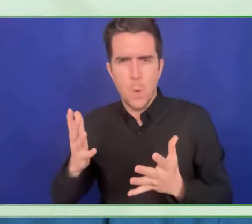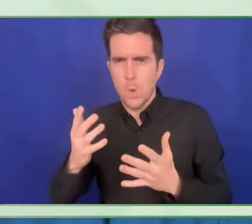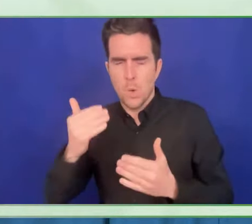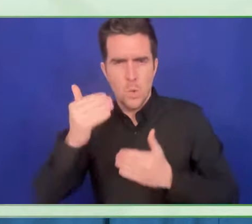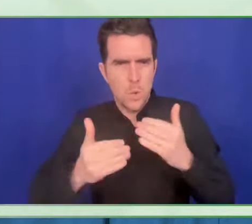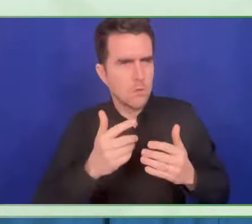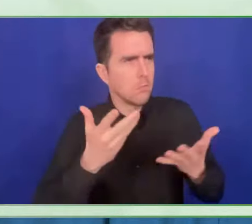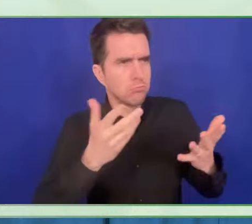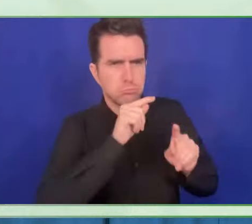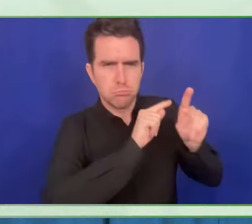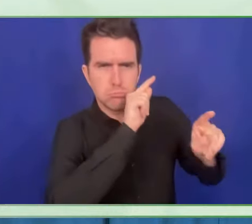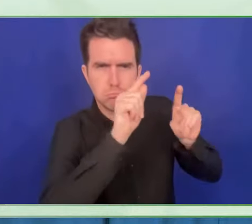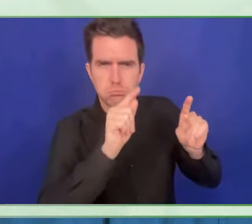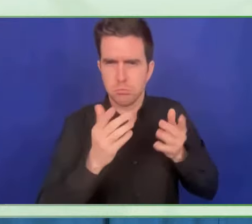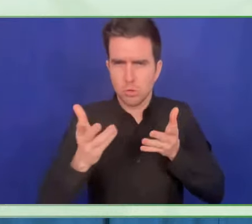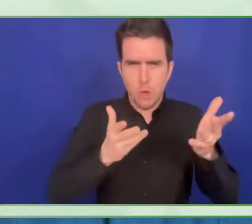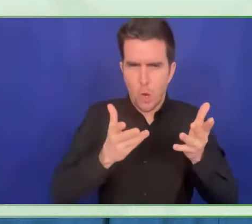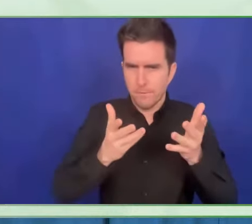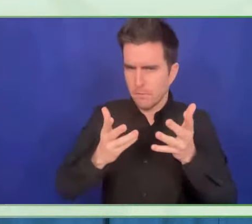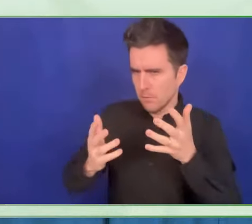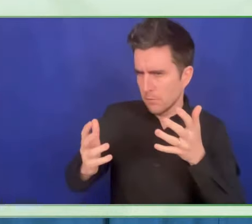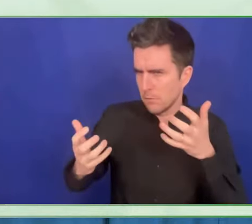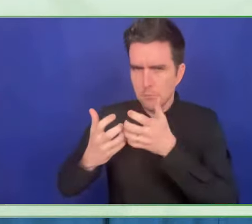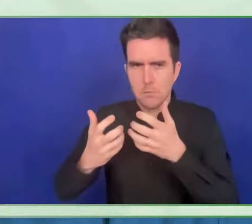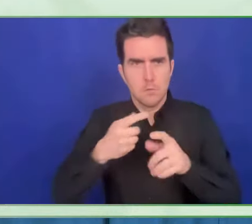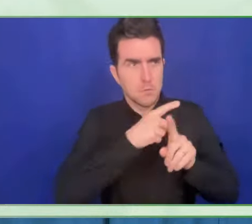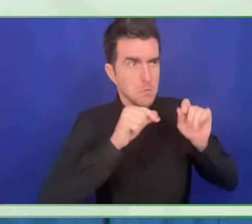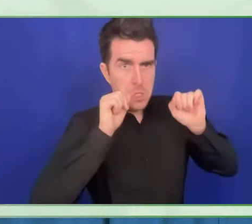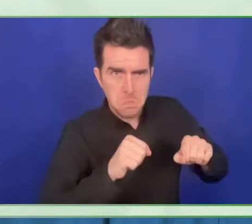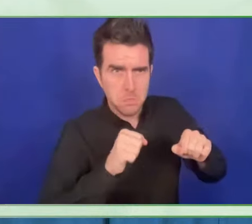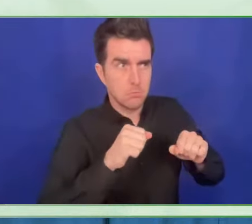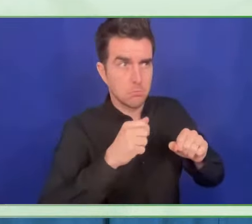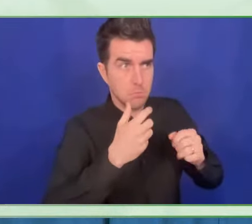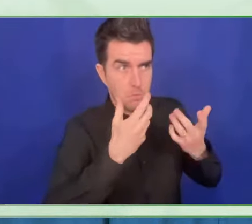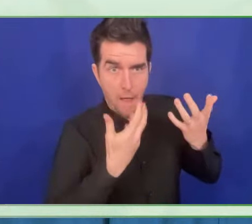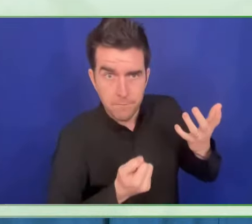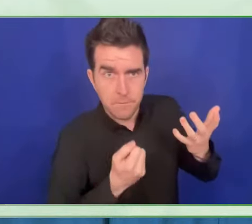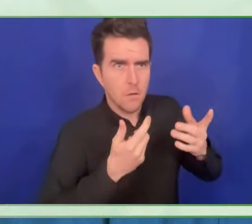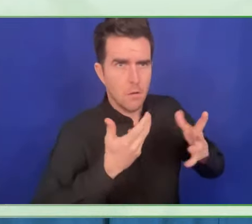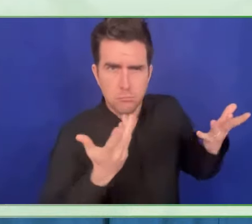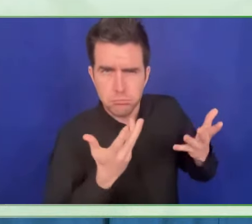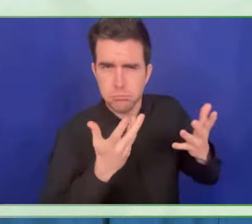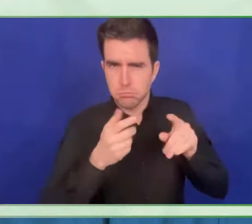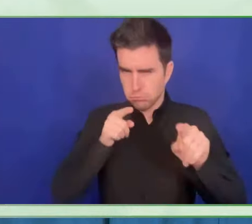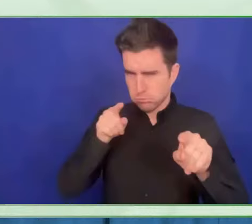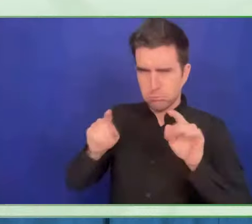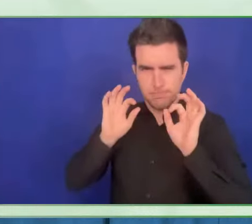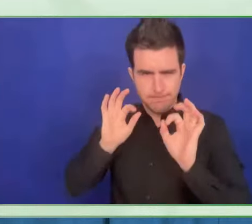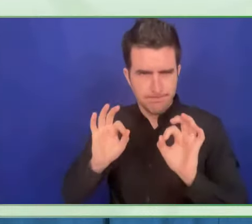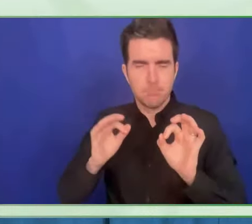The card will not cover social security, given there is already a new regulation on Social Security.